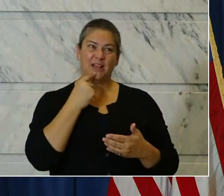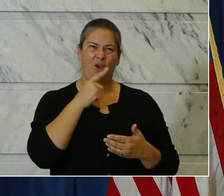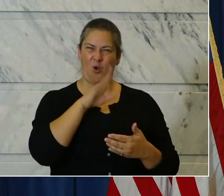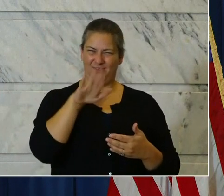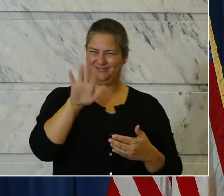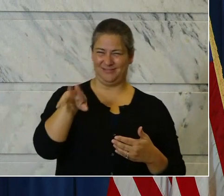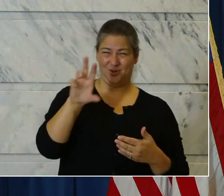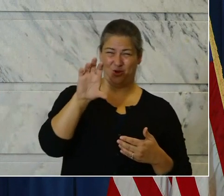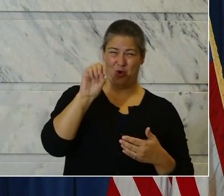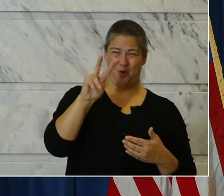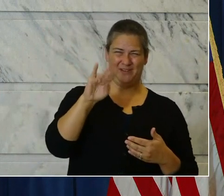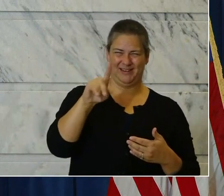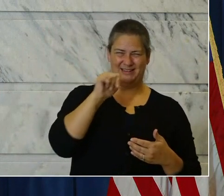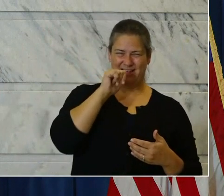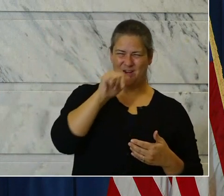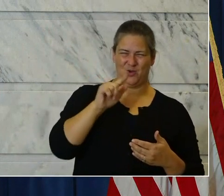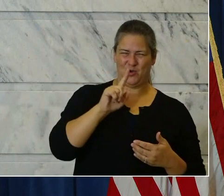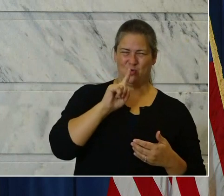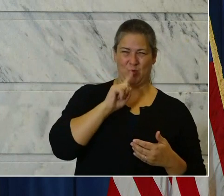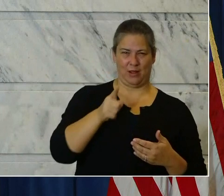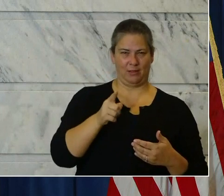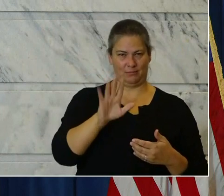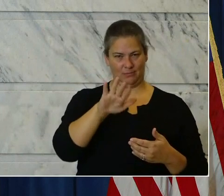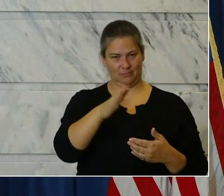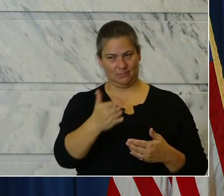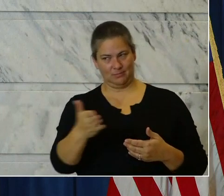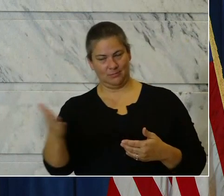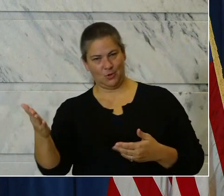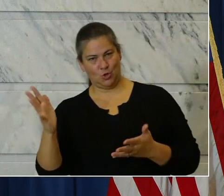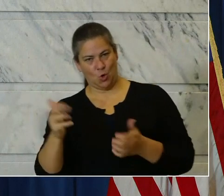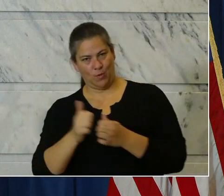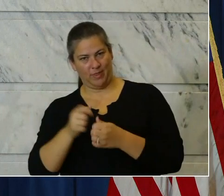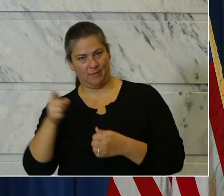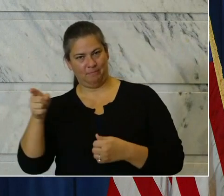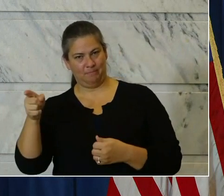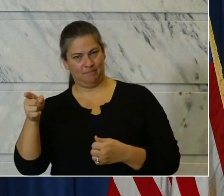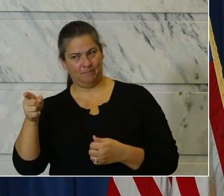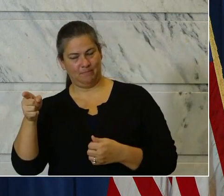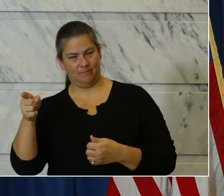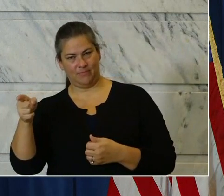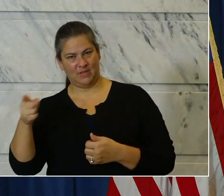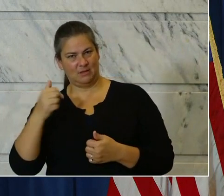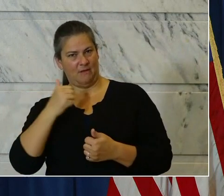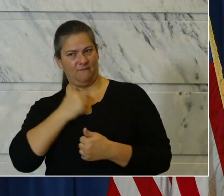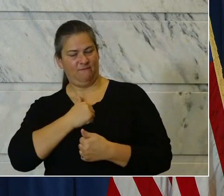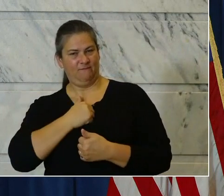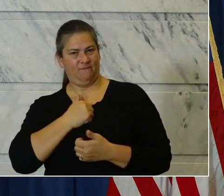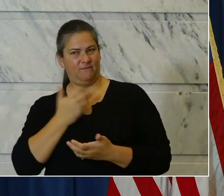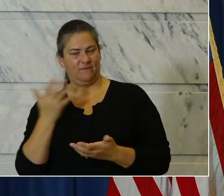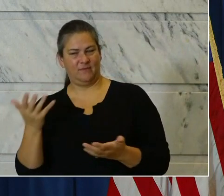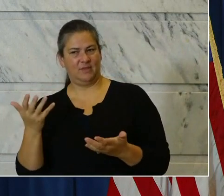SUGGEST THIS IN REAL. HOW TO TALK TO HIM. THESE ARE PEOPLE